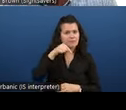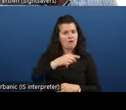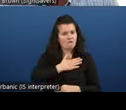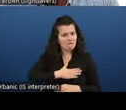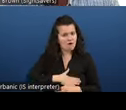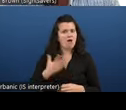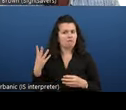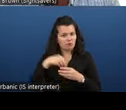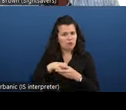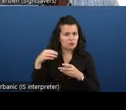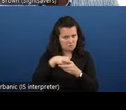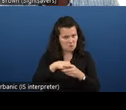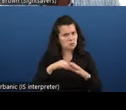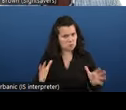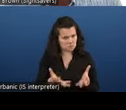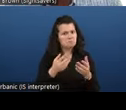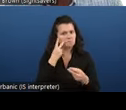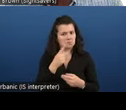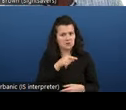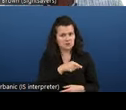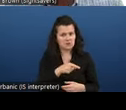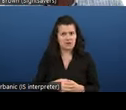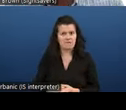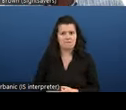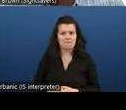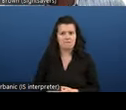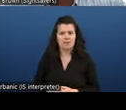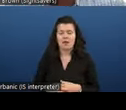12:22:40 And these are the companies that we need to be bringing into these business